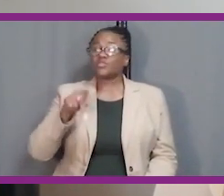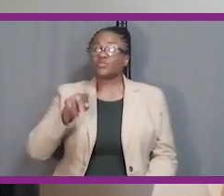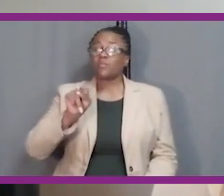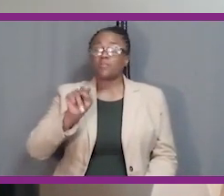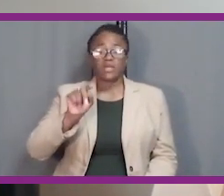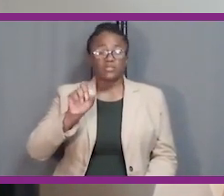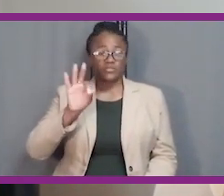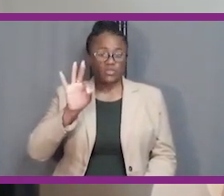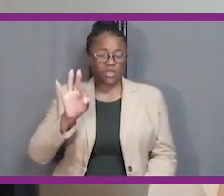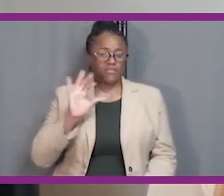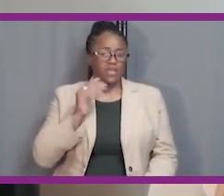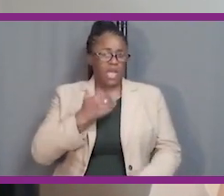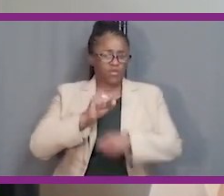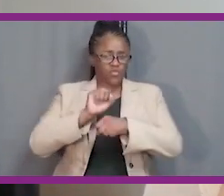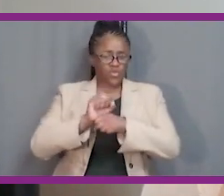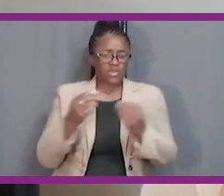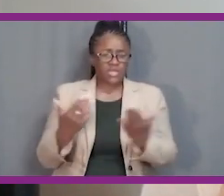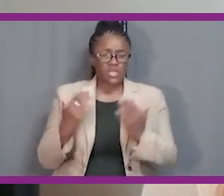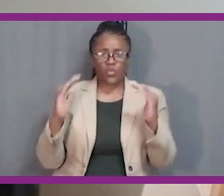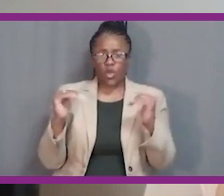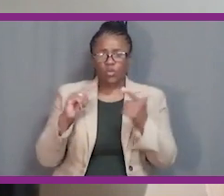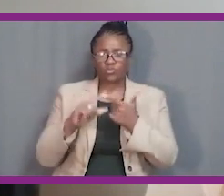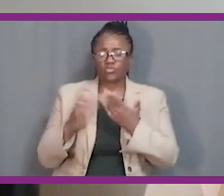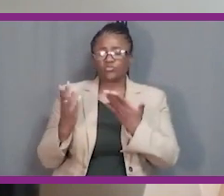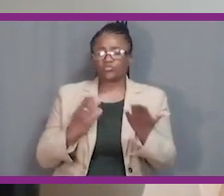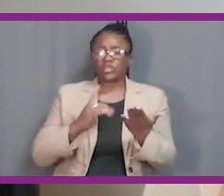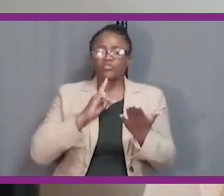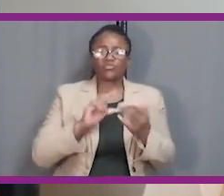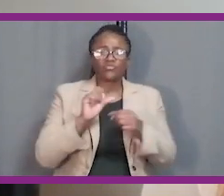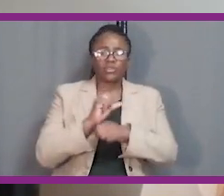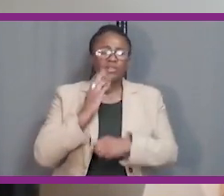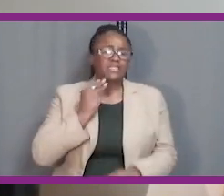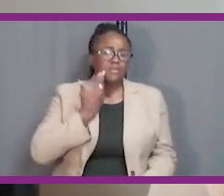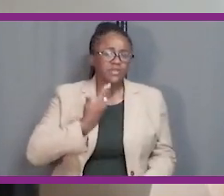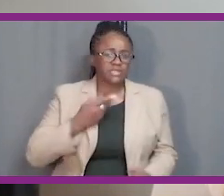with disabilities into conversations about what is necessary for people with disabilities on a